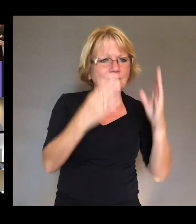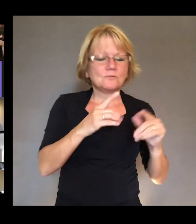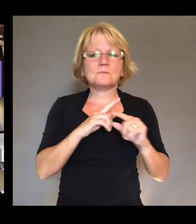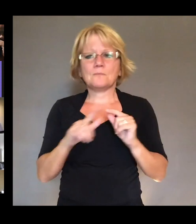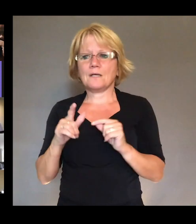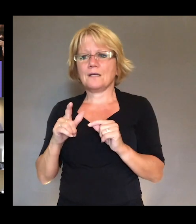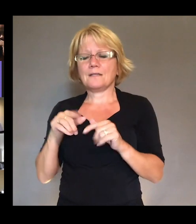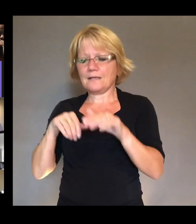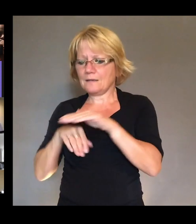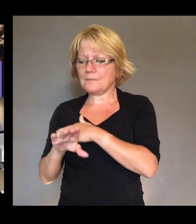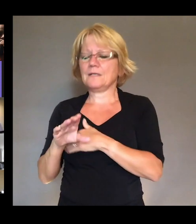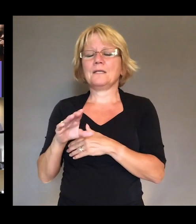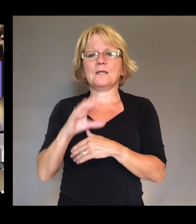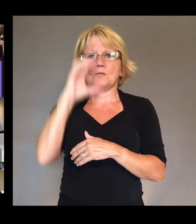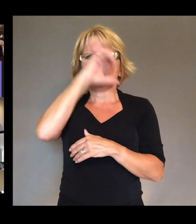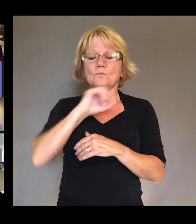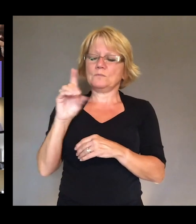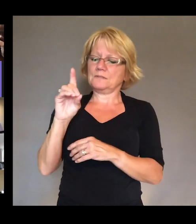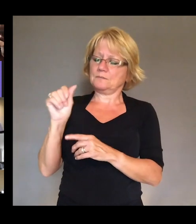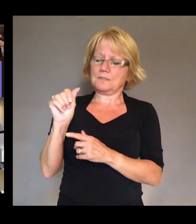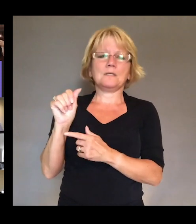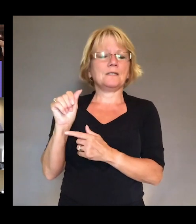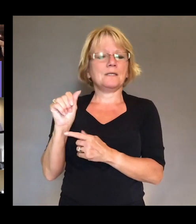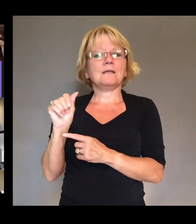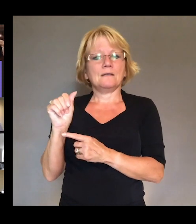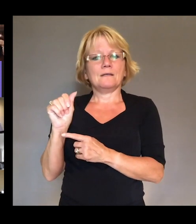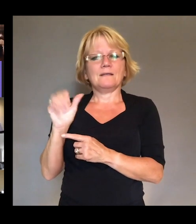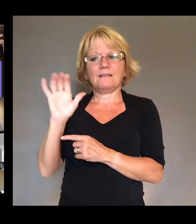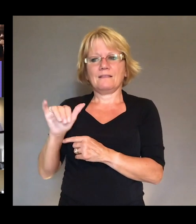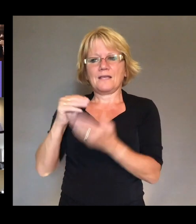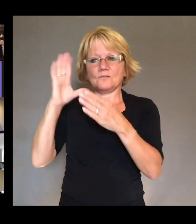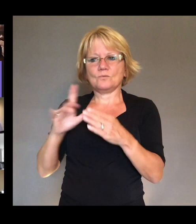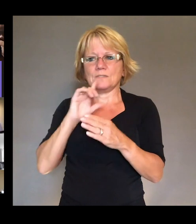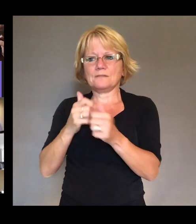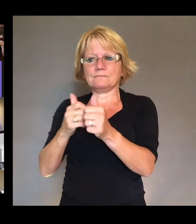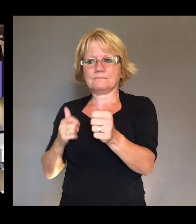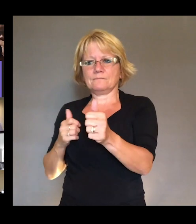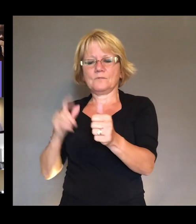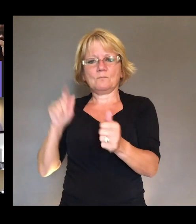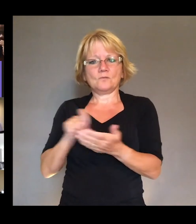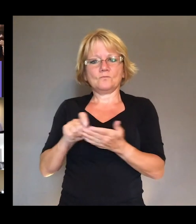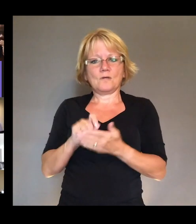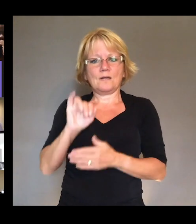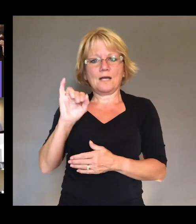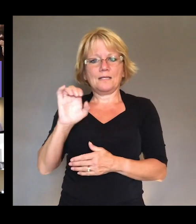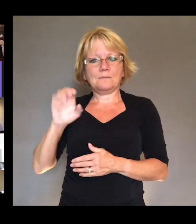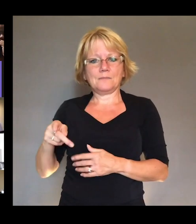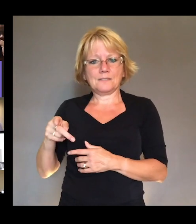but they come in with this assumption that a disability is okay, that student's behind. He needs to go on an IEP.